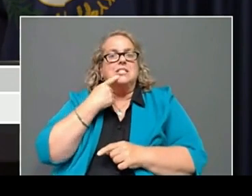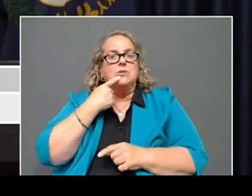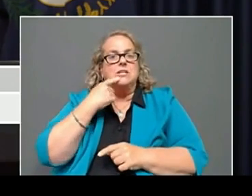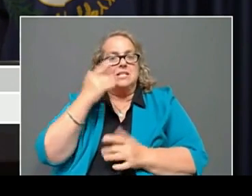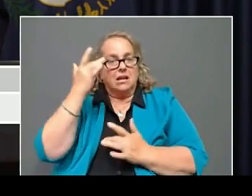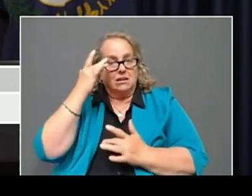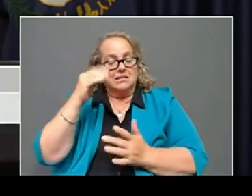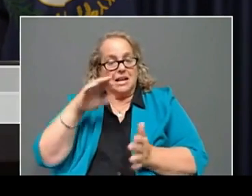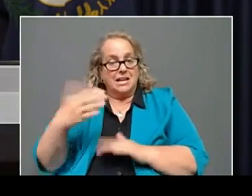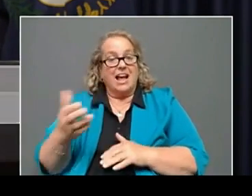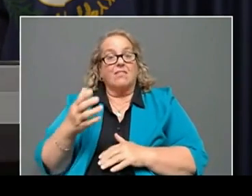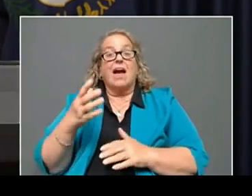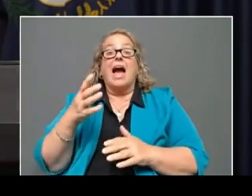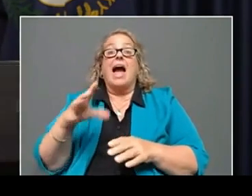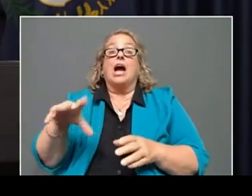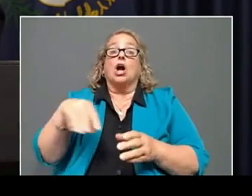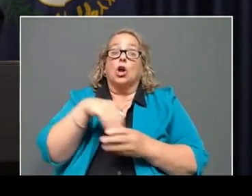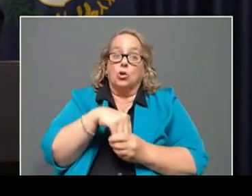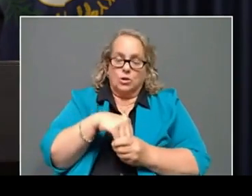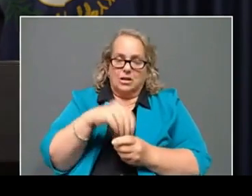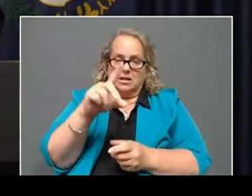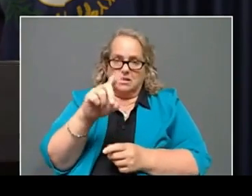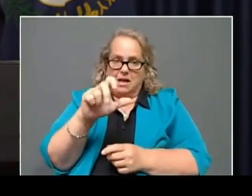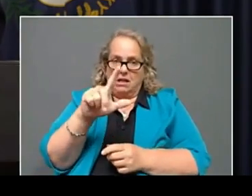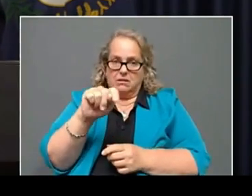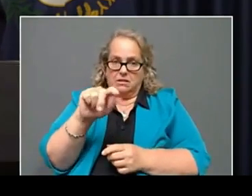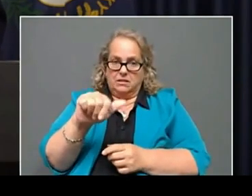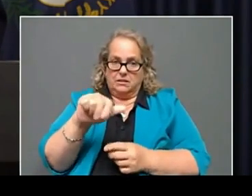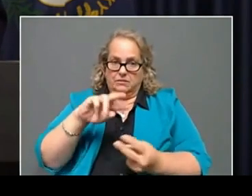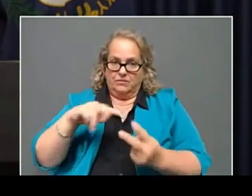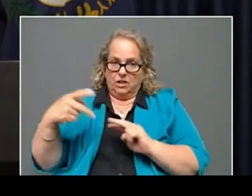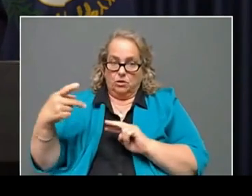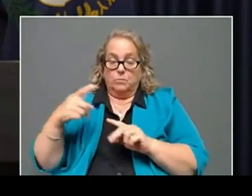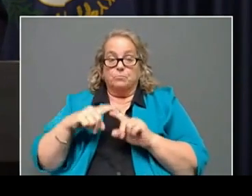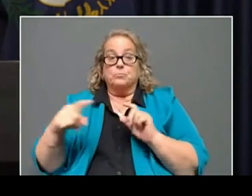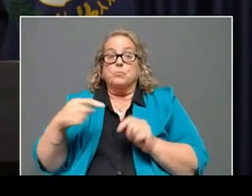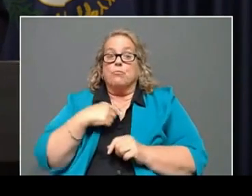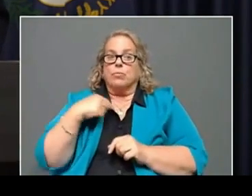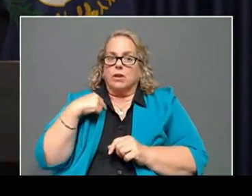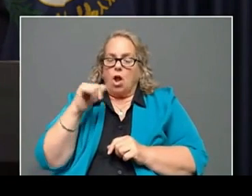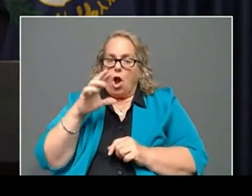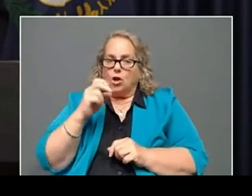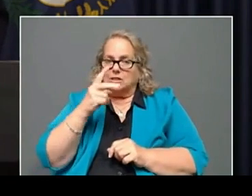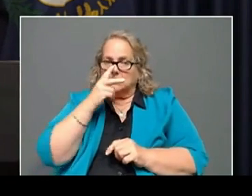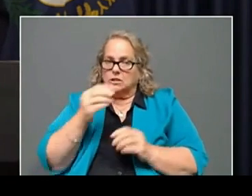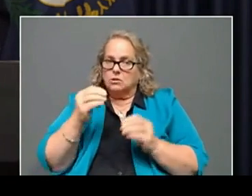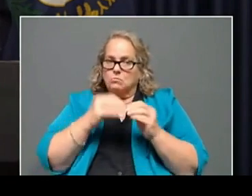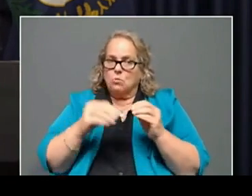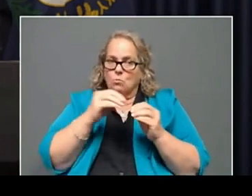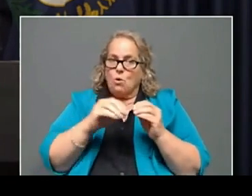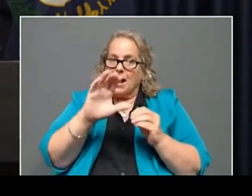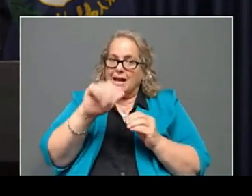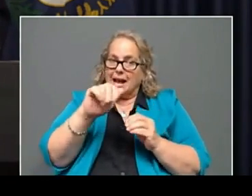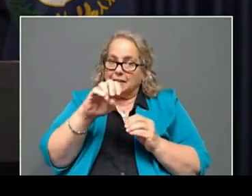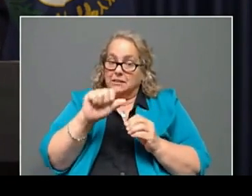variant. But we are seeing more cases among vaccinated Kentucky ins because